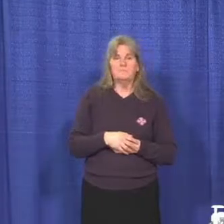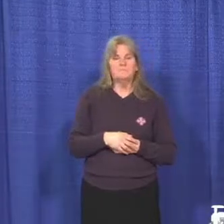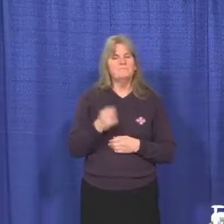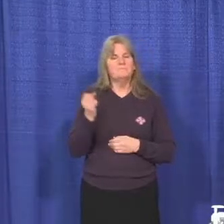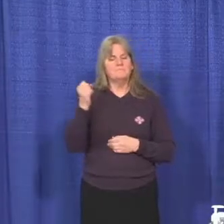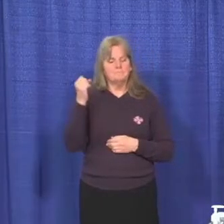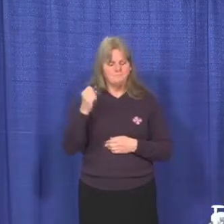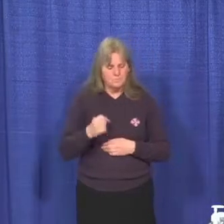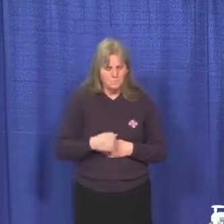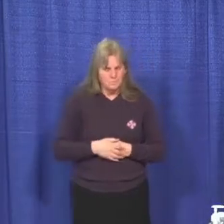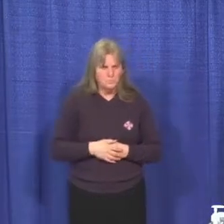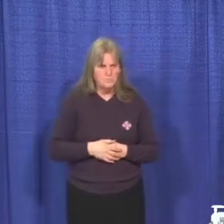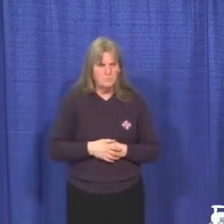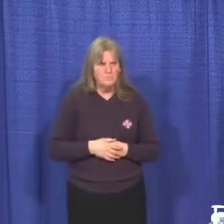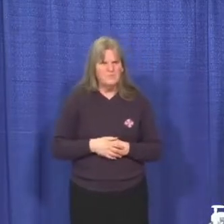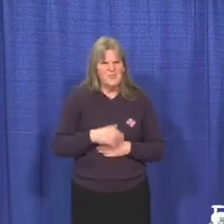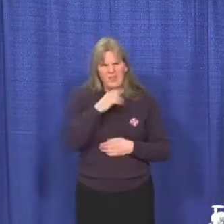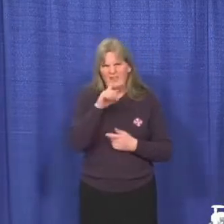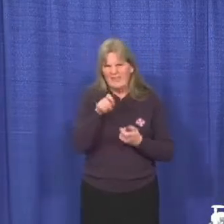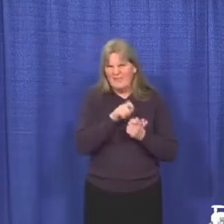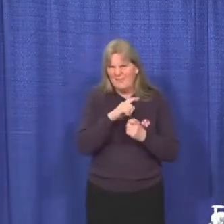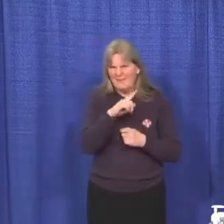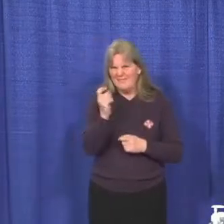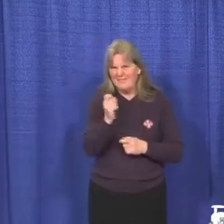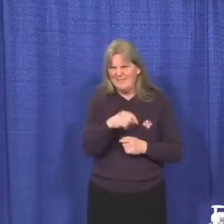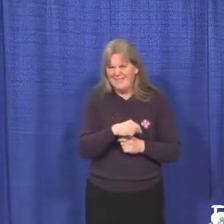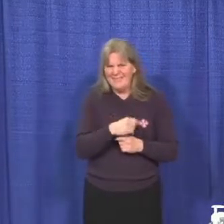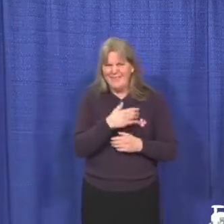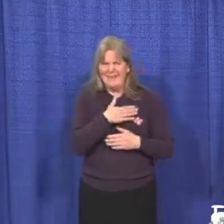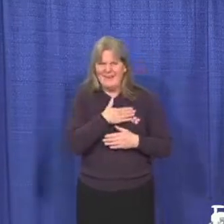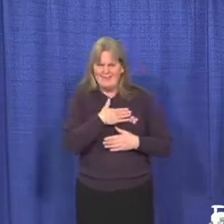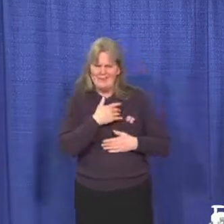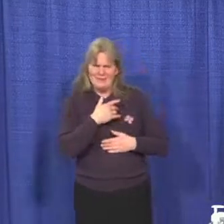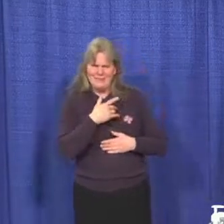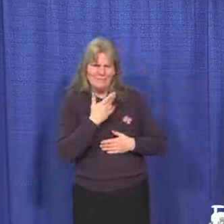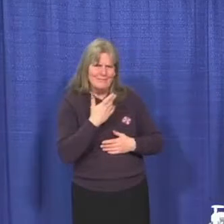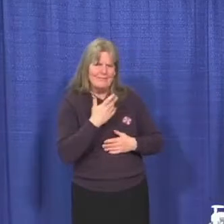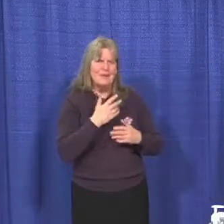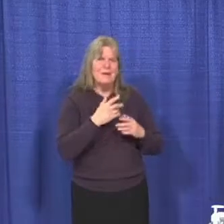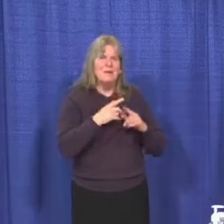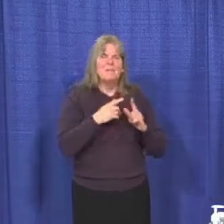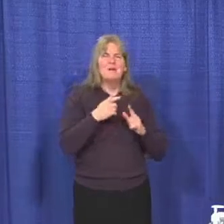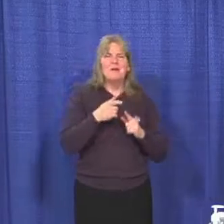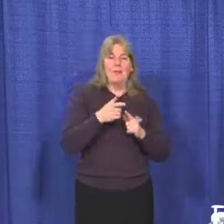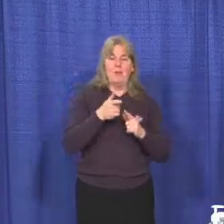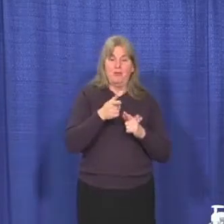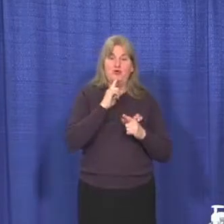Tim?